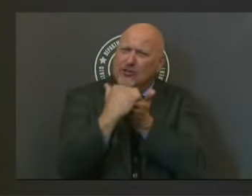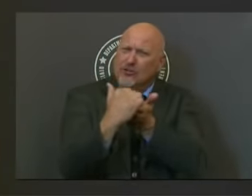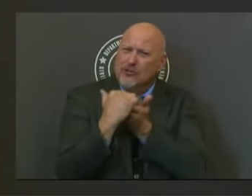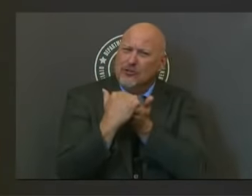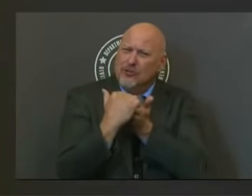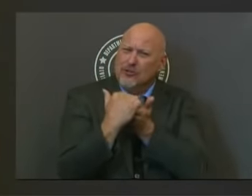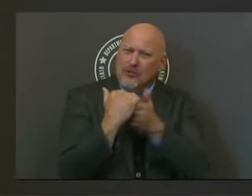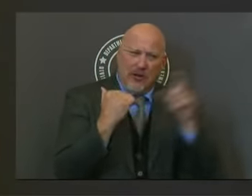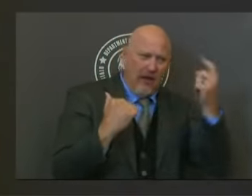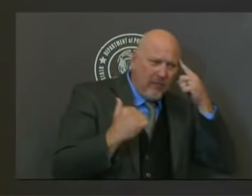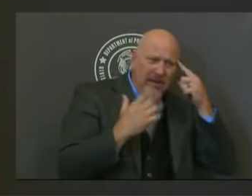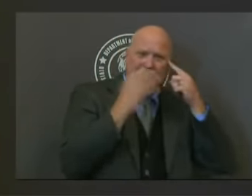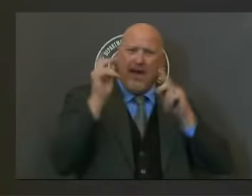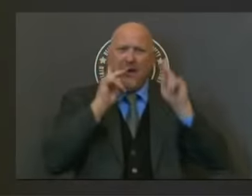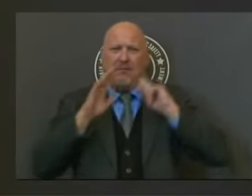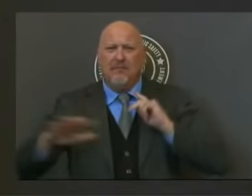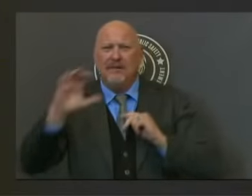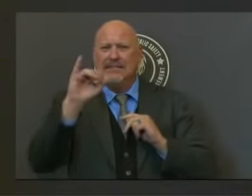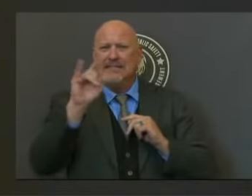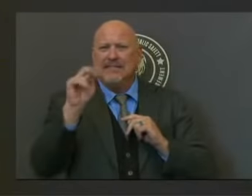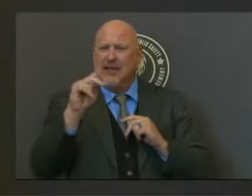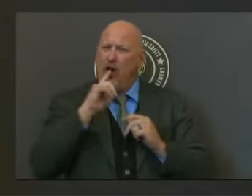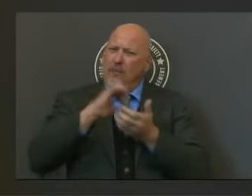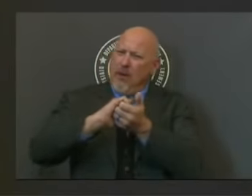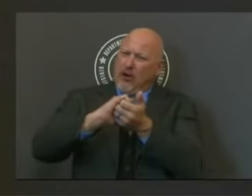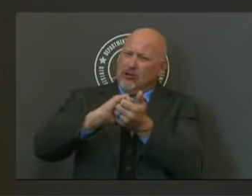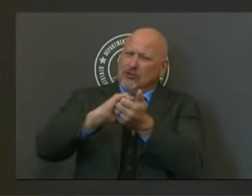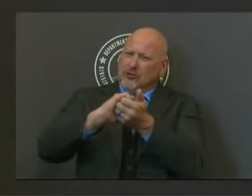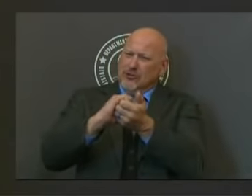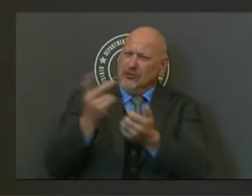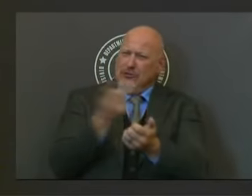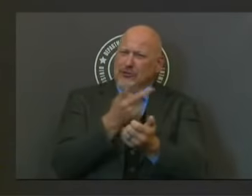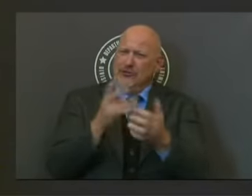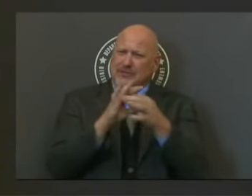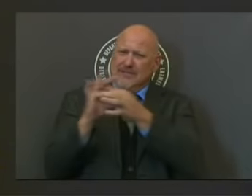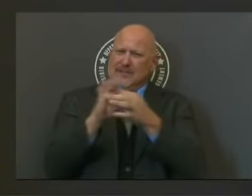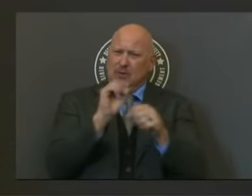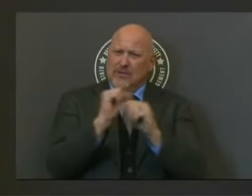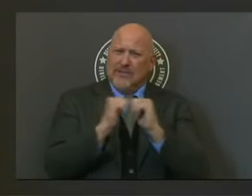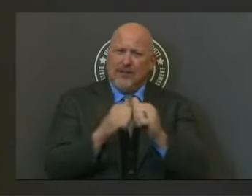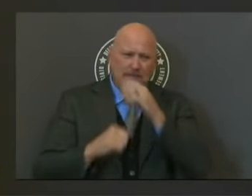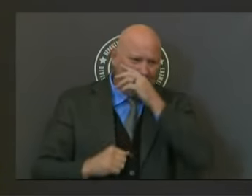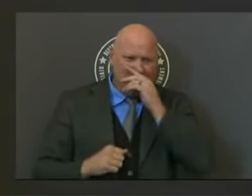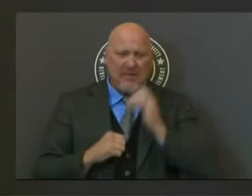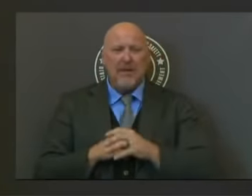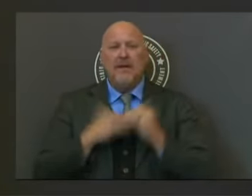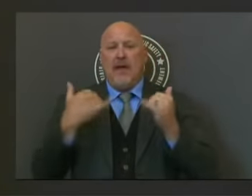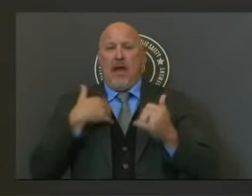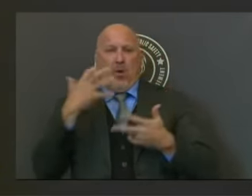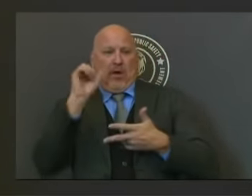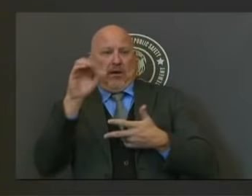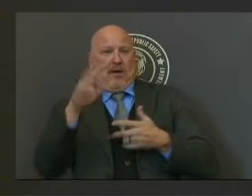big difference so today I wanted to announce